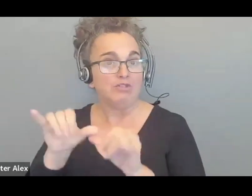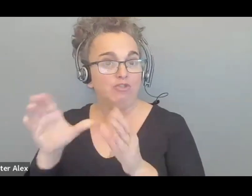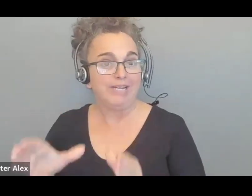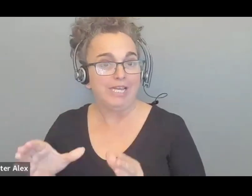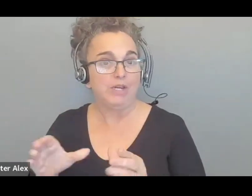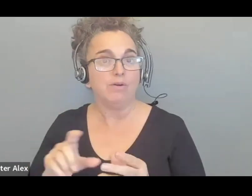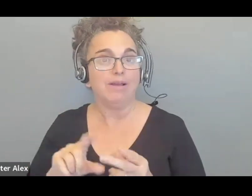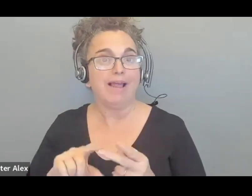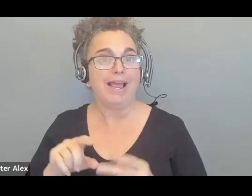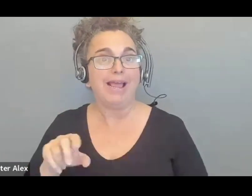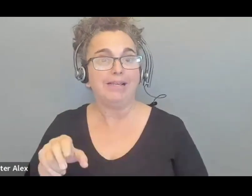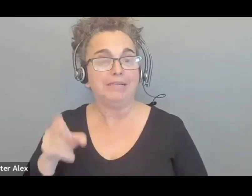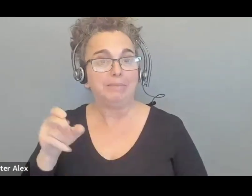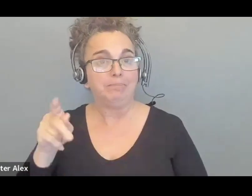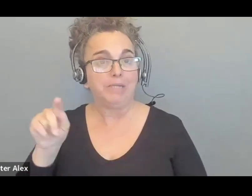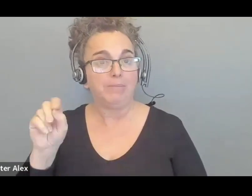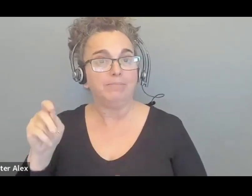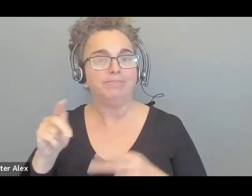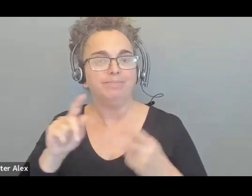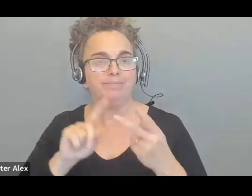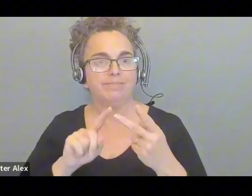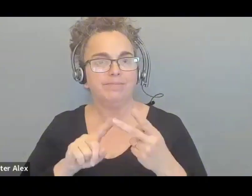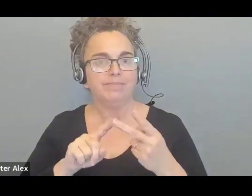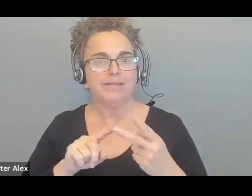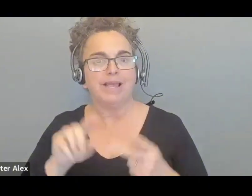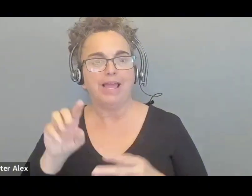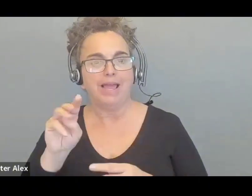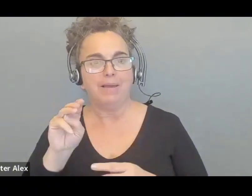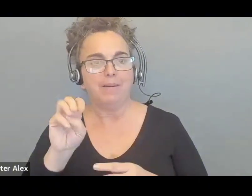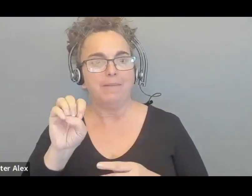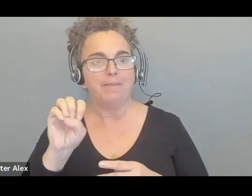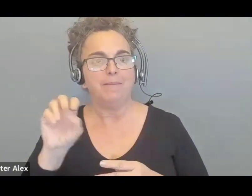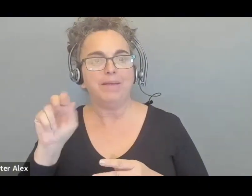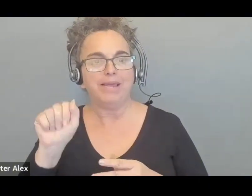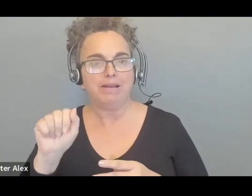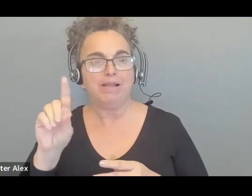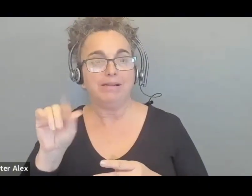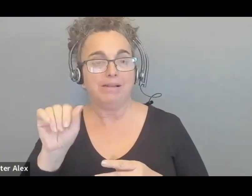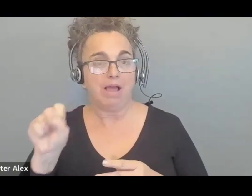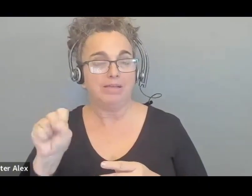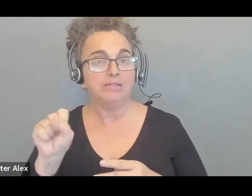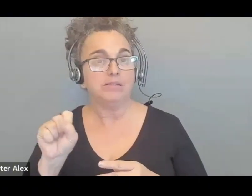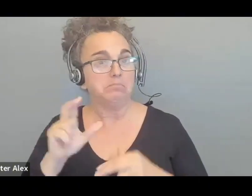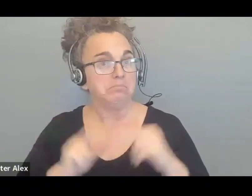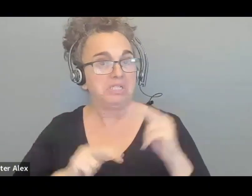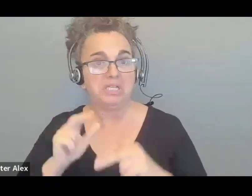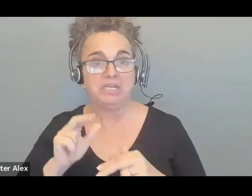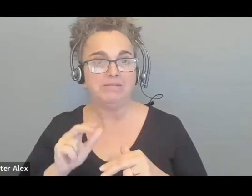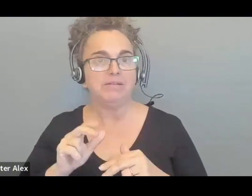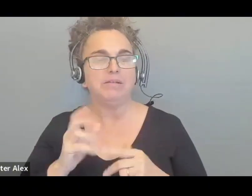And actually Meena Das is a software engineer at GitHub working on building accessible frontend experience.